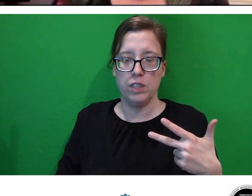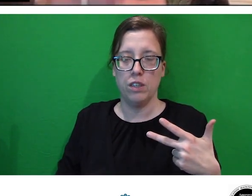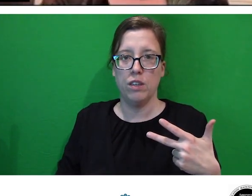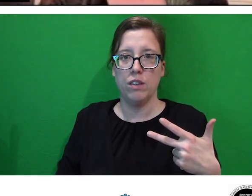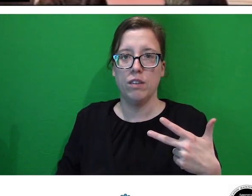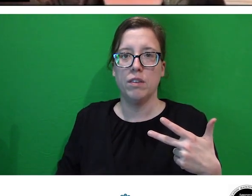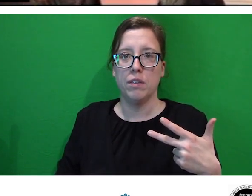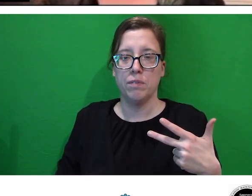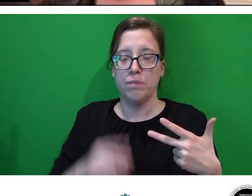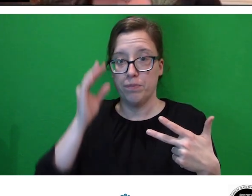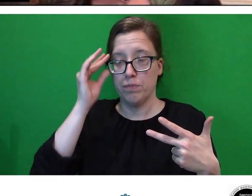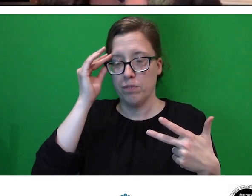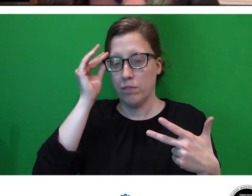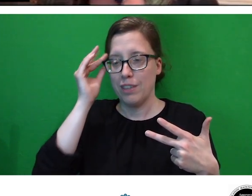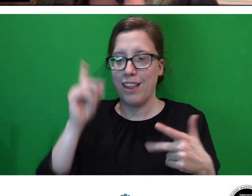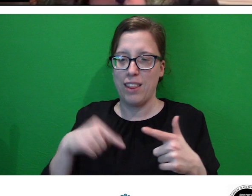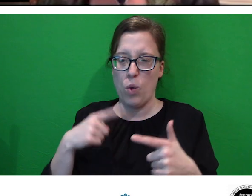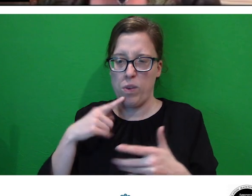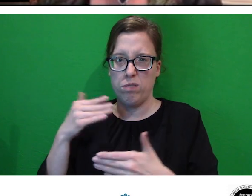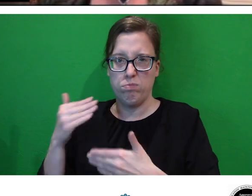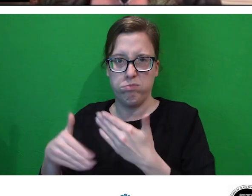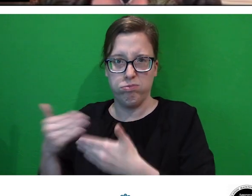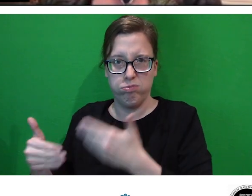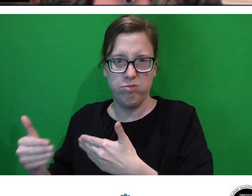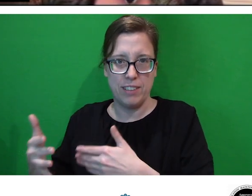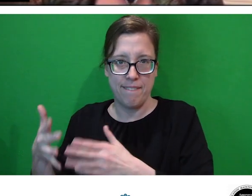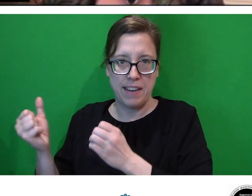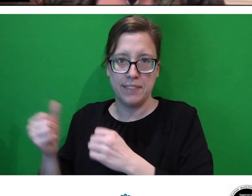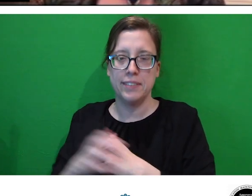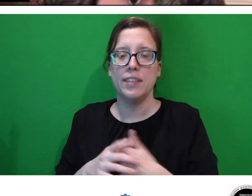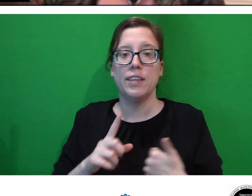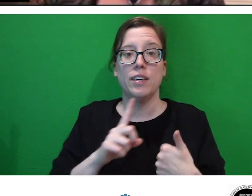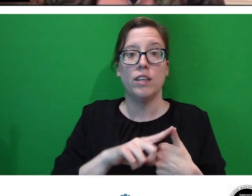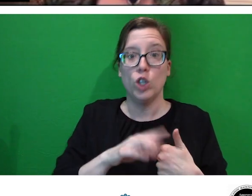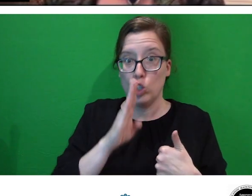you've talked about these things, okay? So we're going to take a look at them.